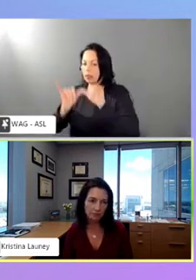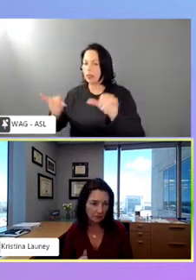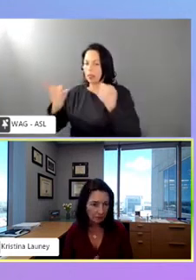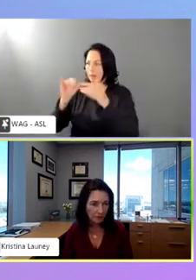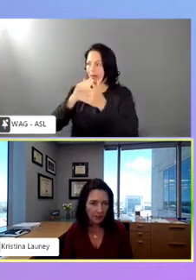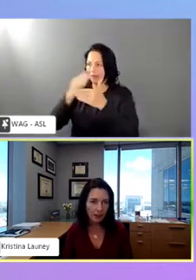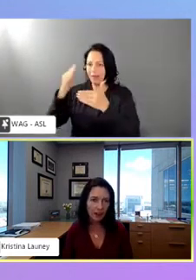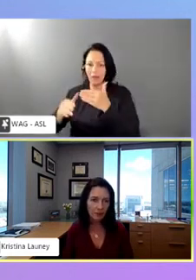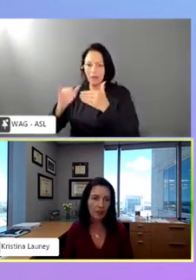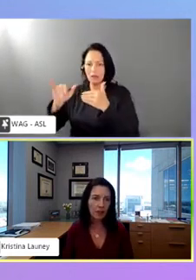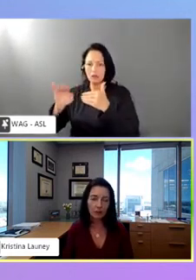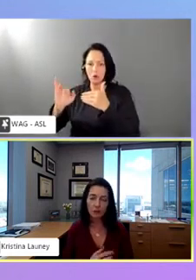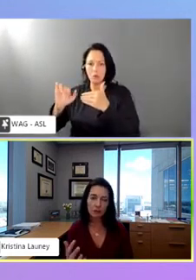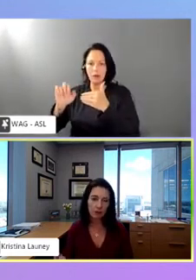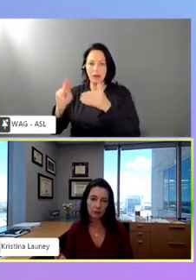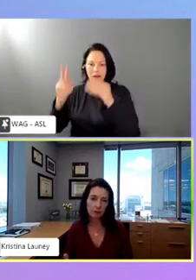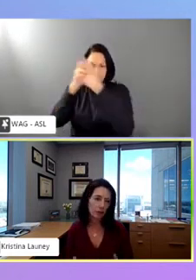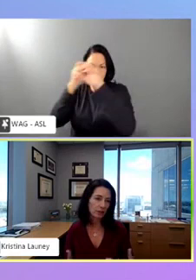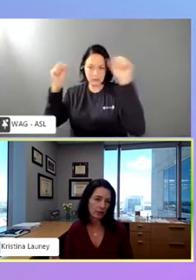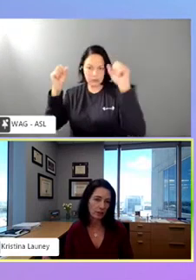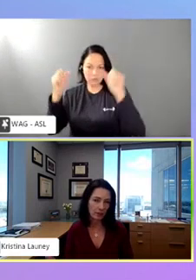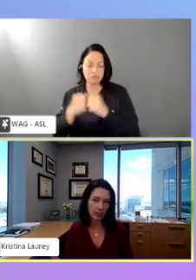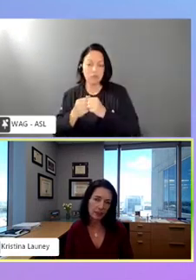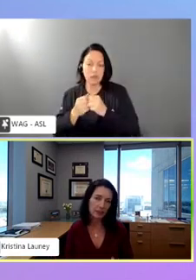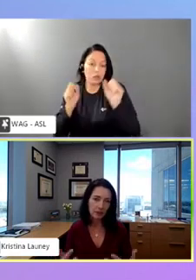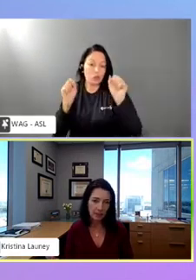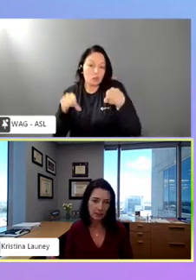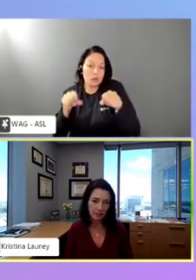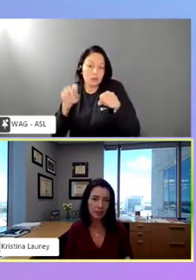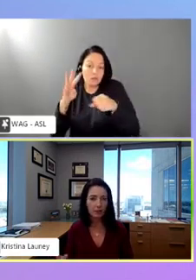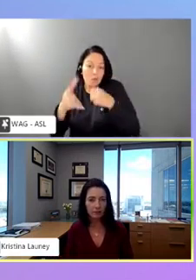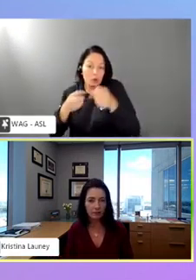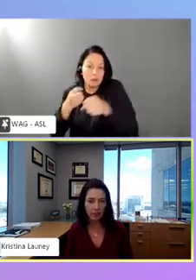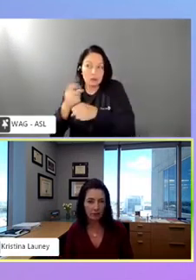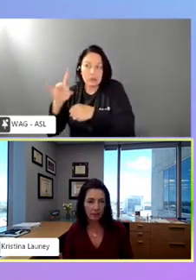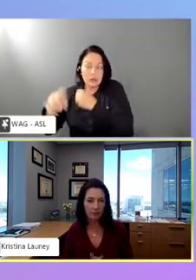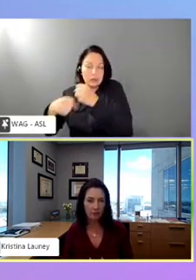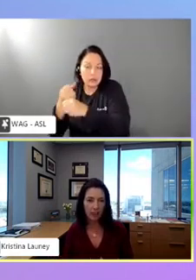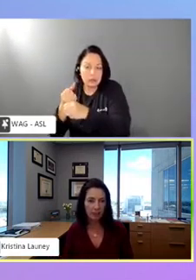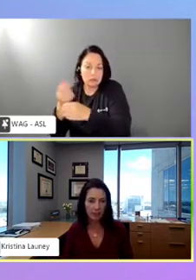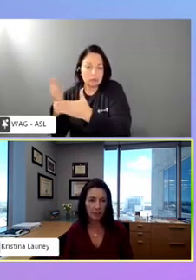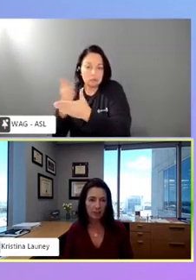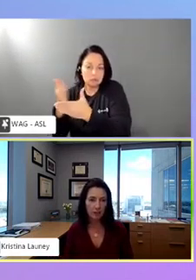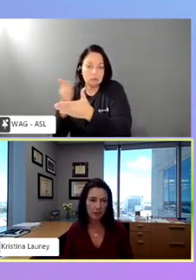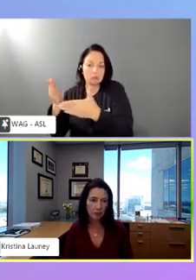asking DOJ to adopt online accessibility features by the end of the current